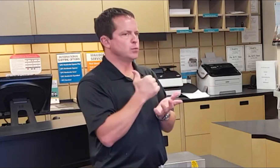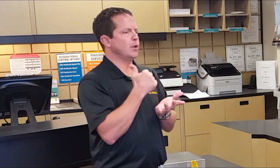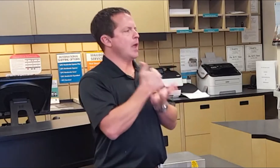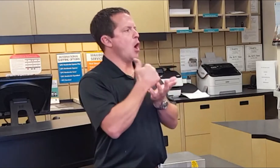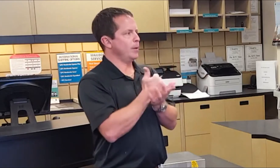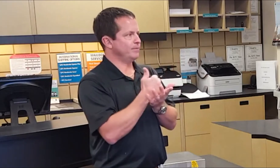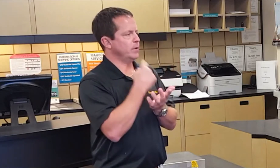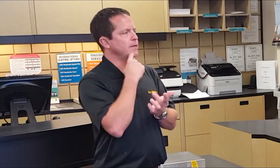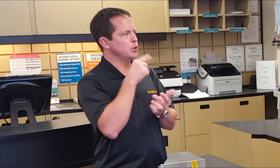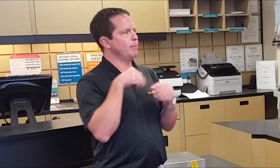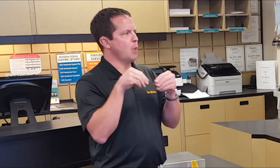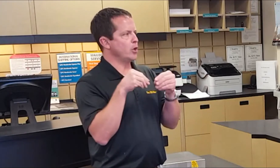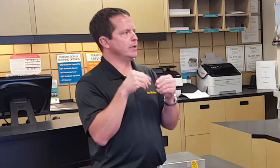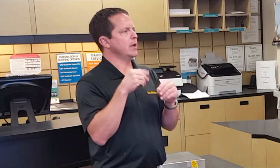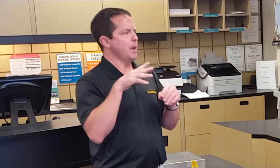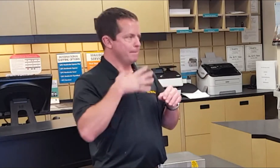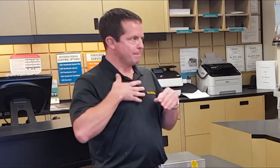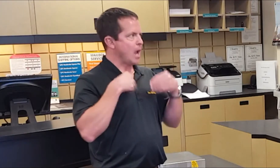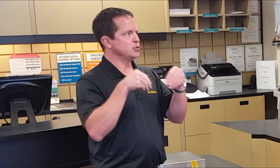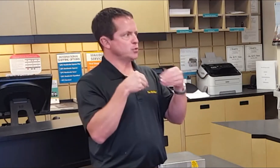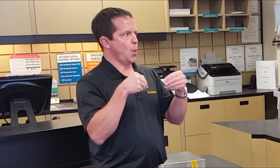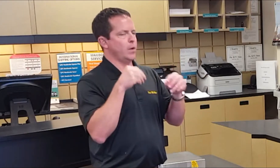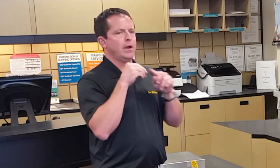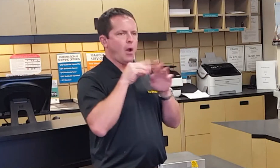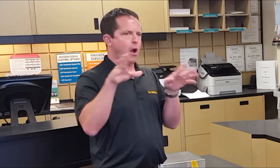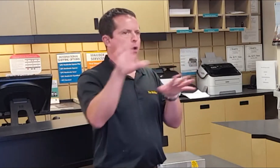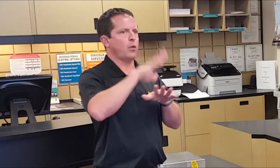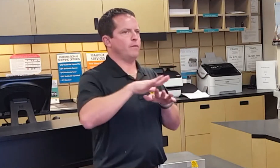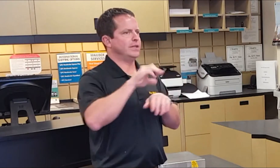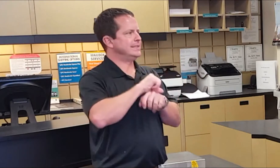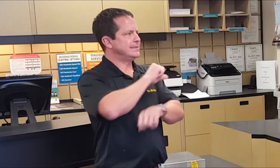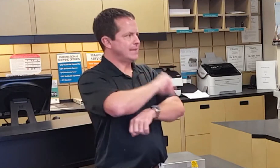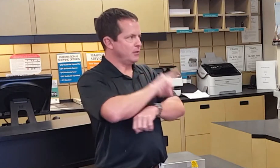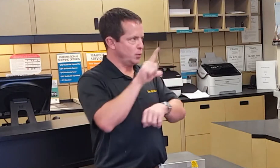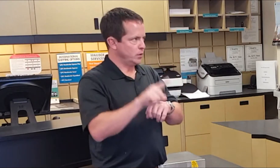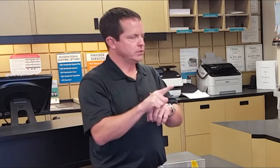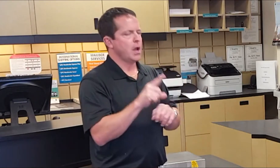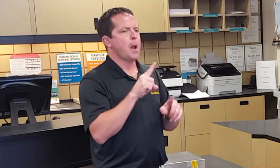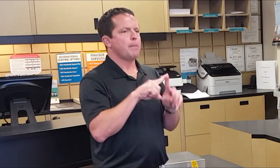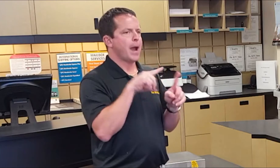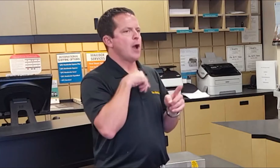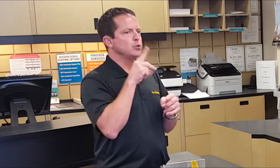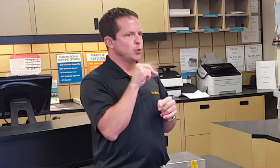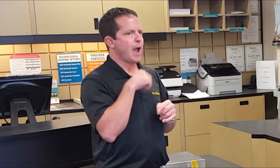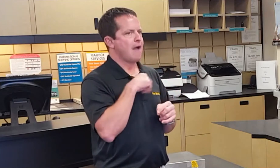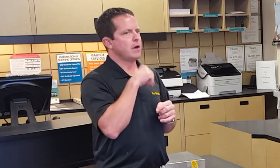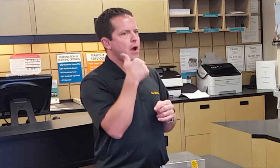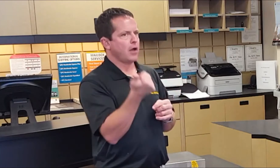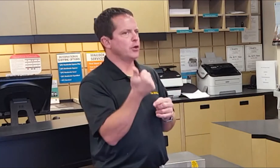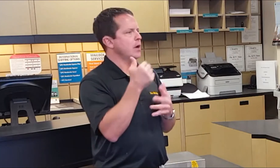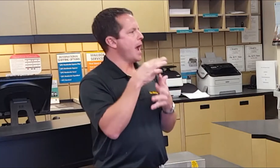So with my store all over the St. Louis area, we have a lot, we have some other options also for marketing.